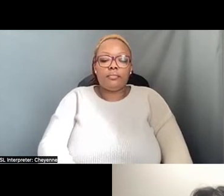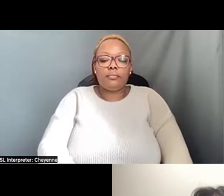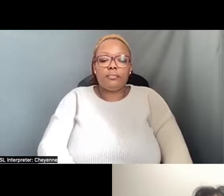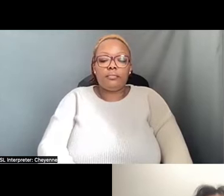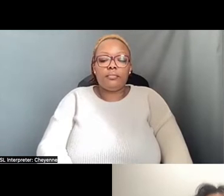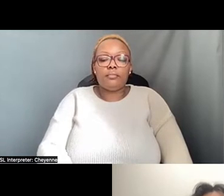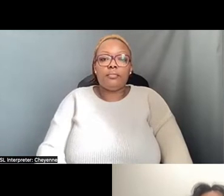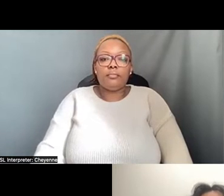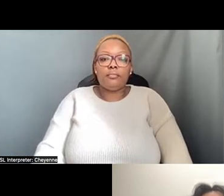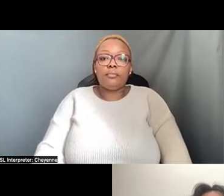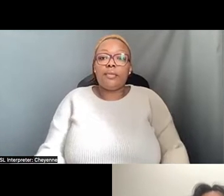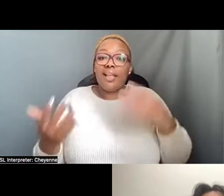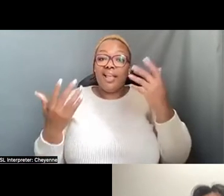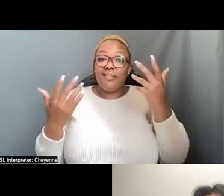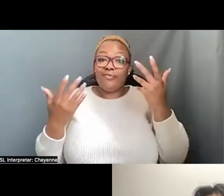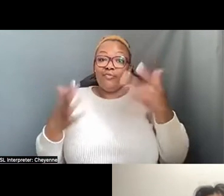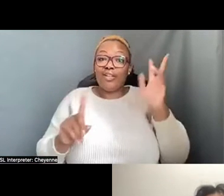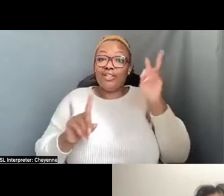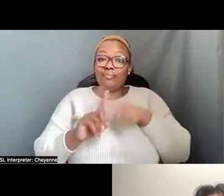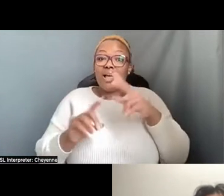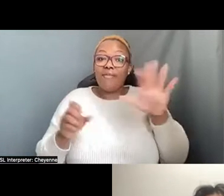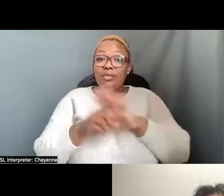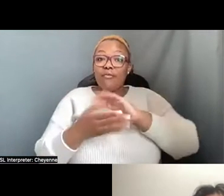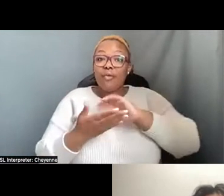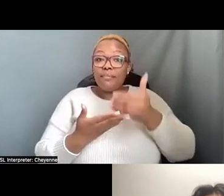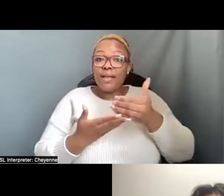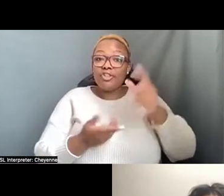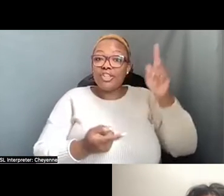If you apply for the full amount, does that reduce your likelihood of getting the grant?